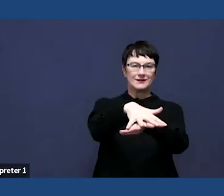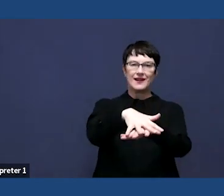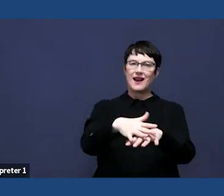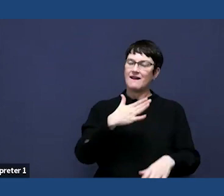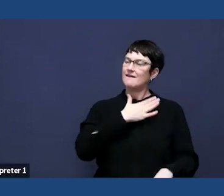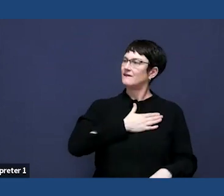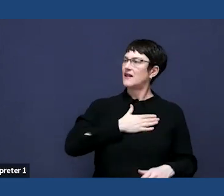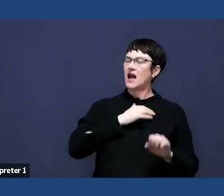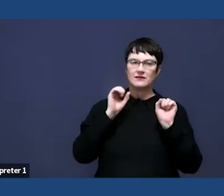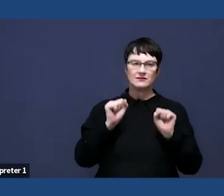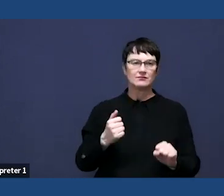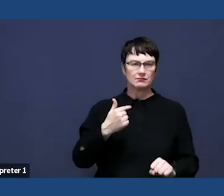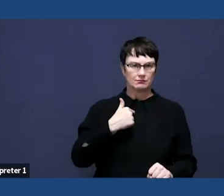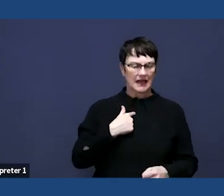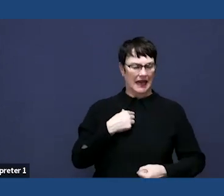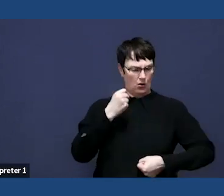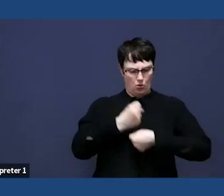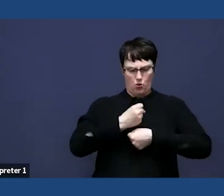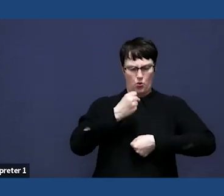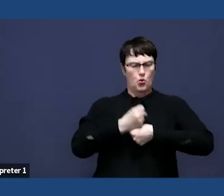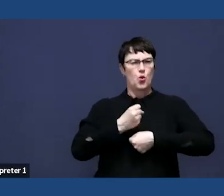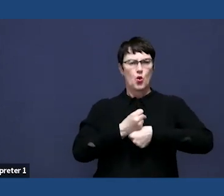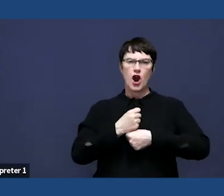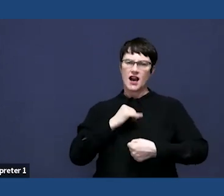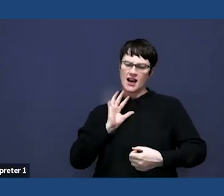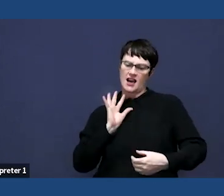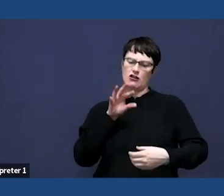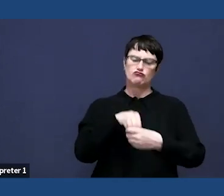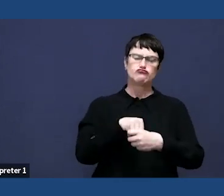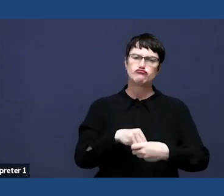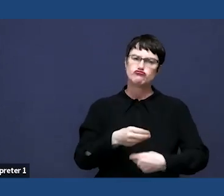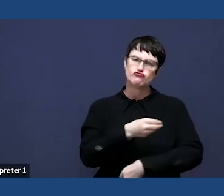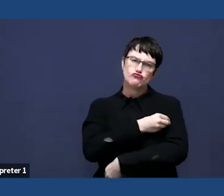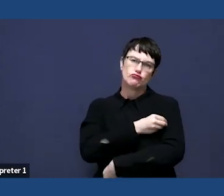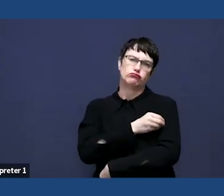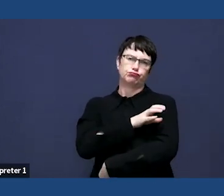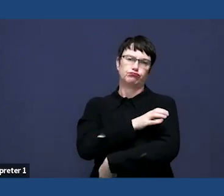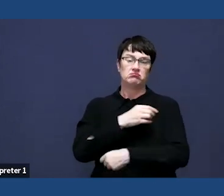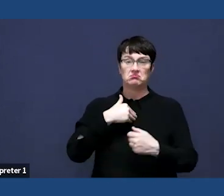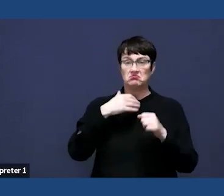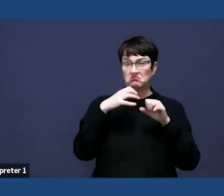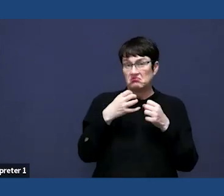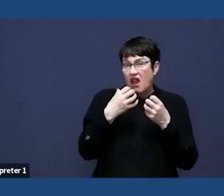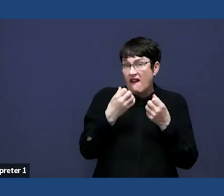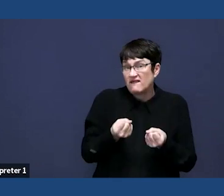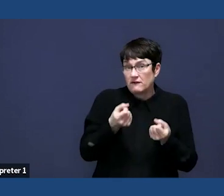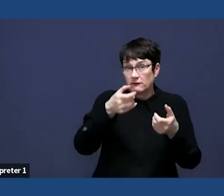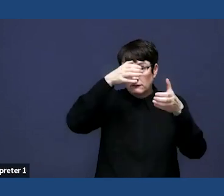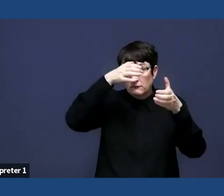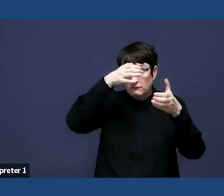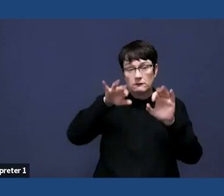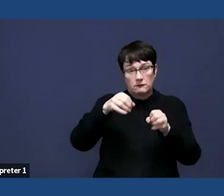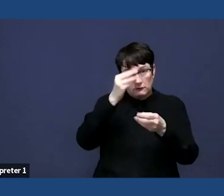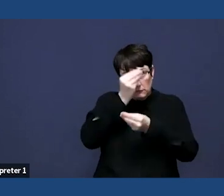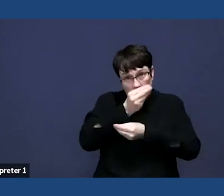selves to work, to bring their experiences individually and to bring the experiences of their families.